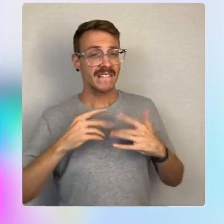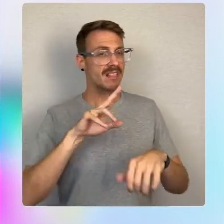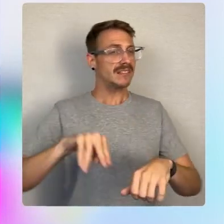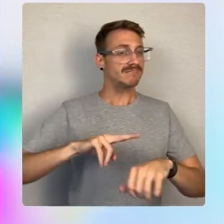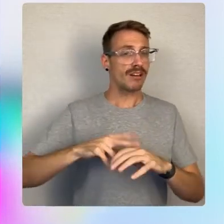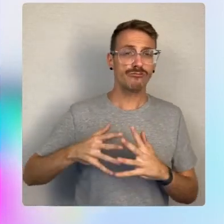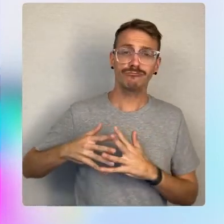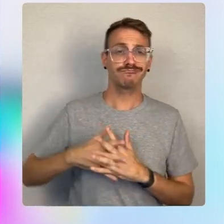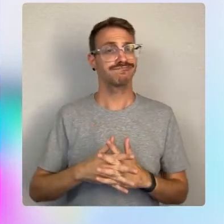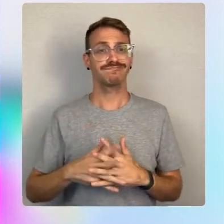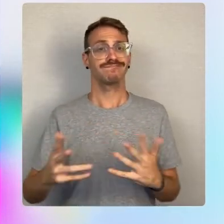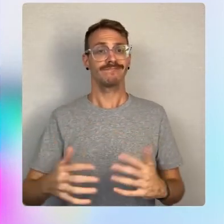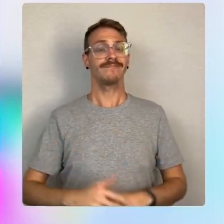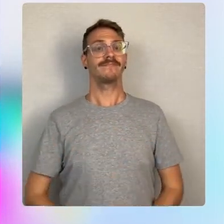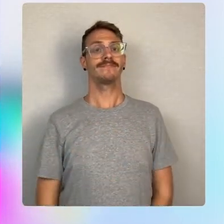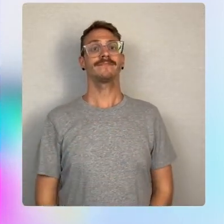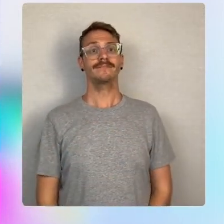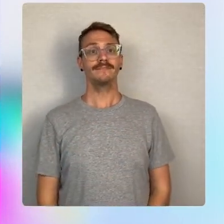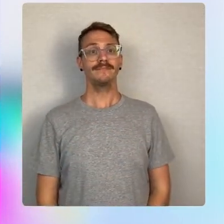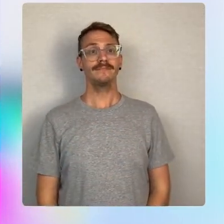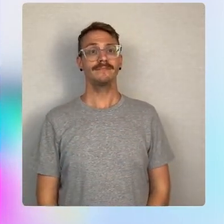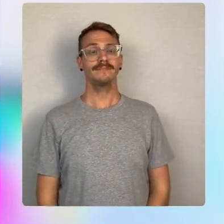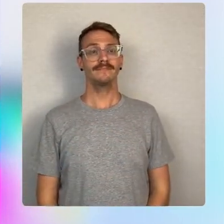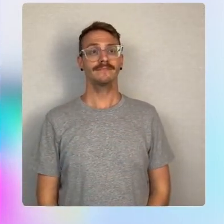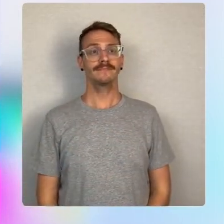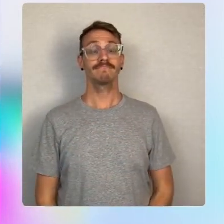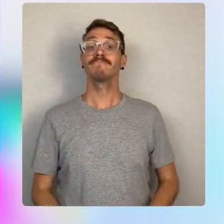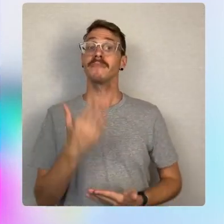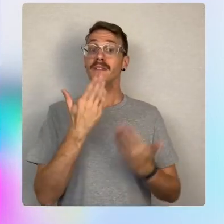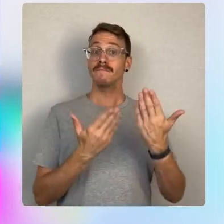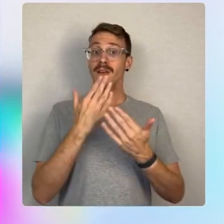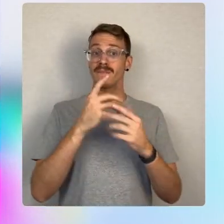And maybe, as an addition to this also,